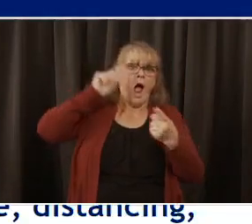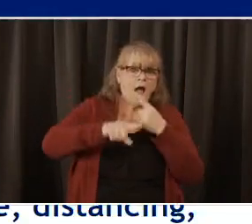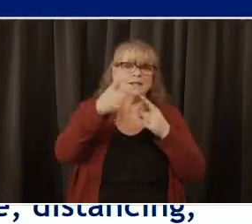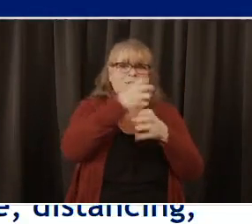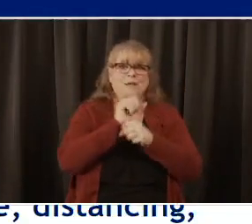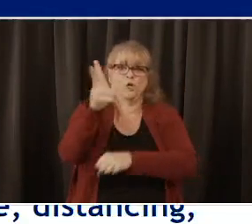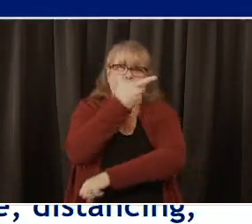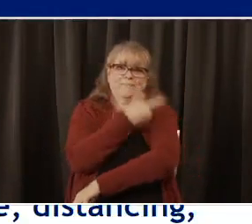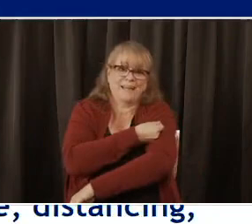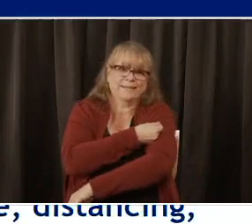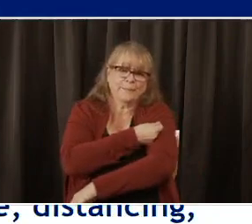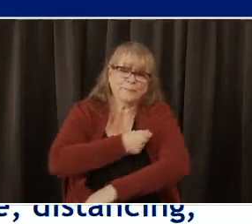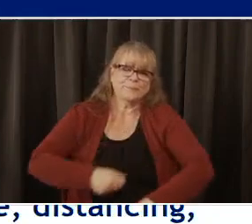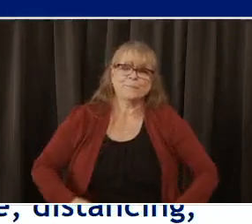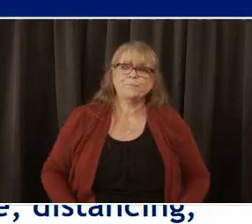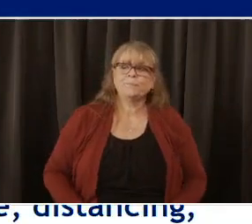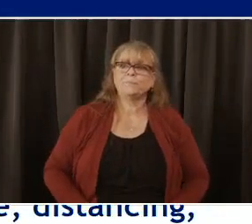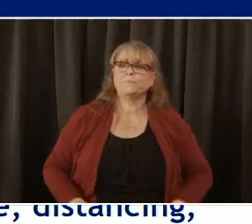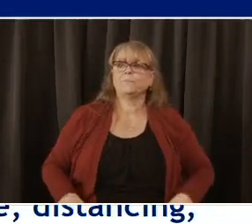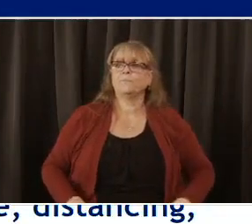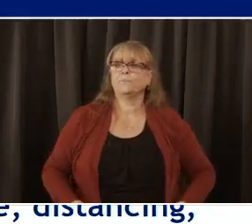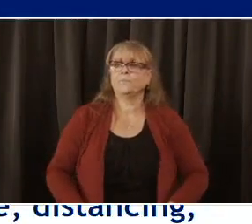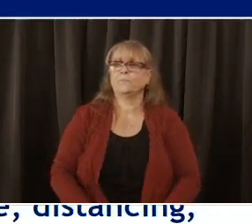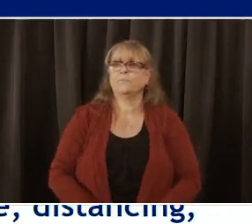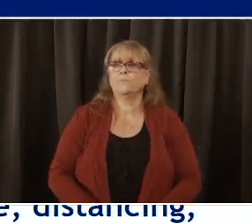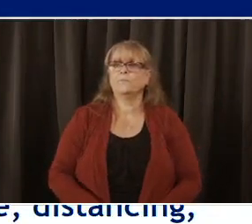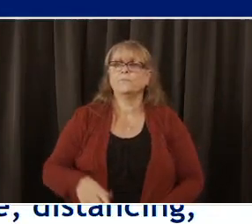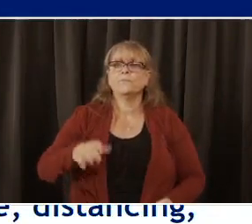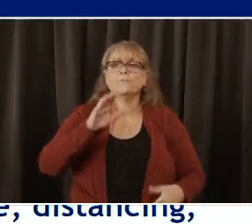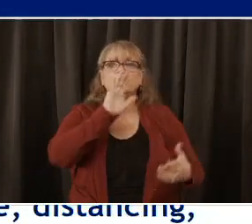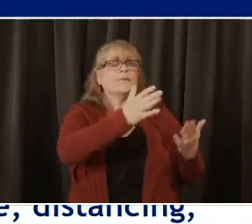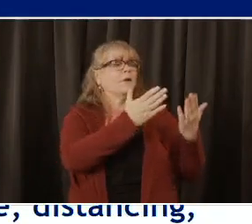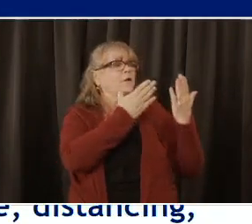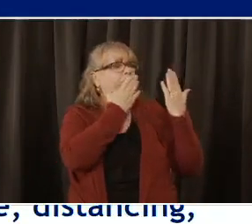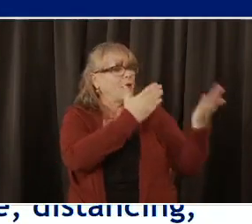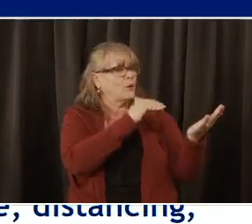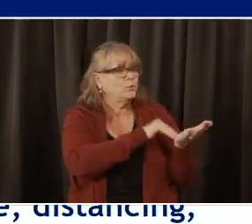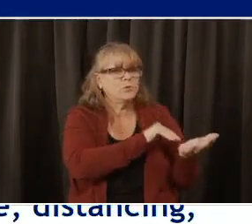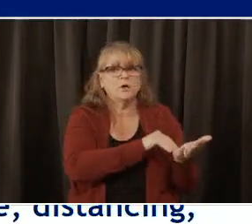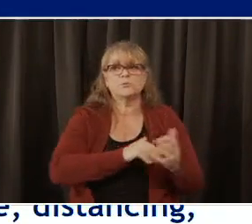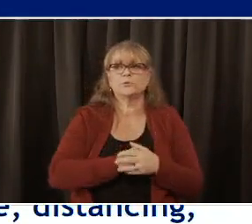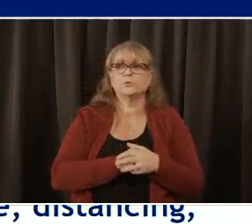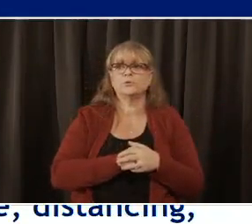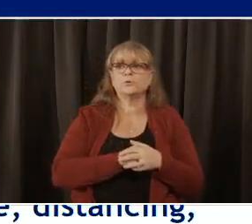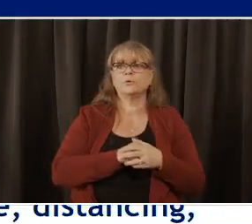that will have a larger impact on Coloradans under 50 so if you haven't been vaccinated.